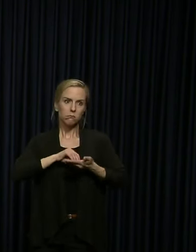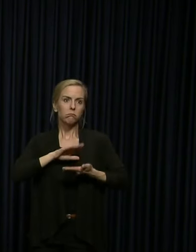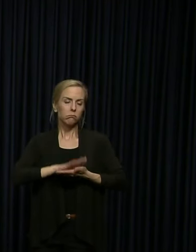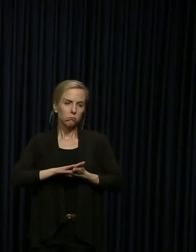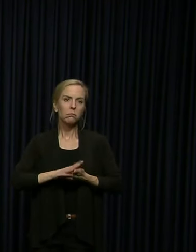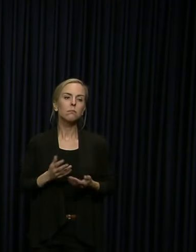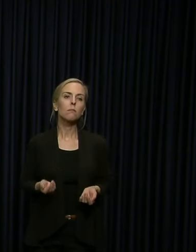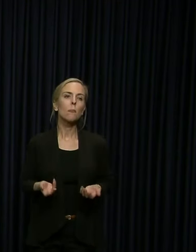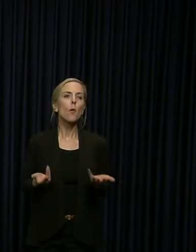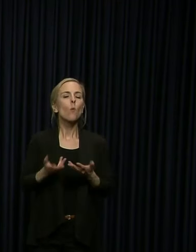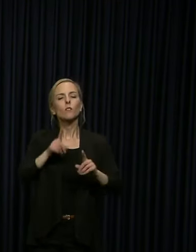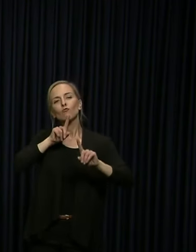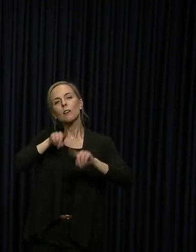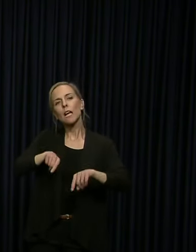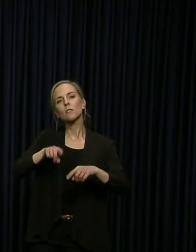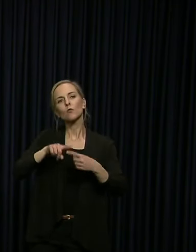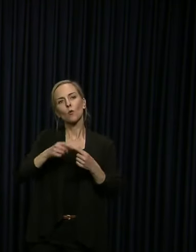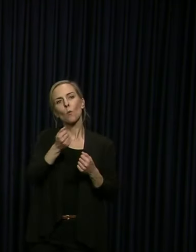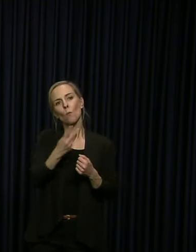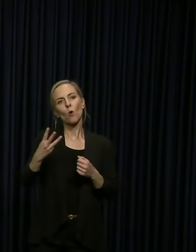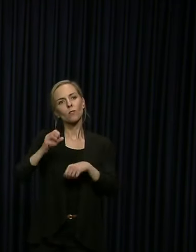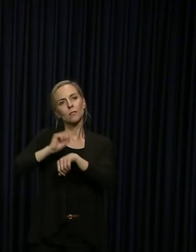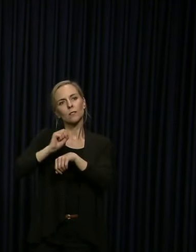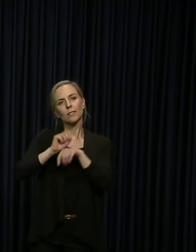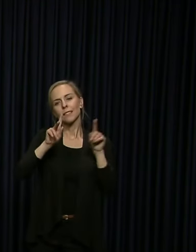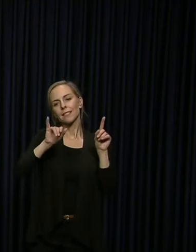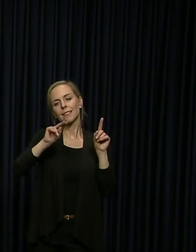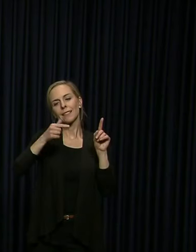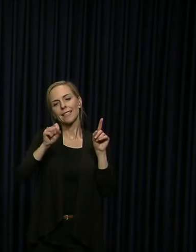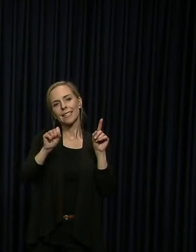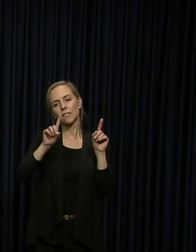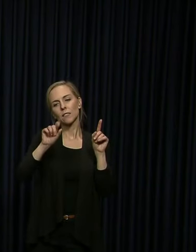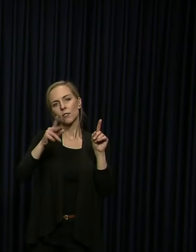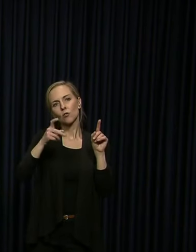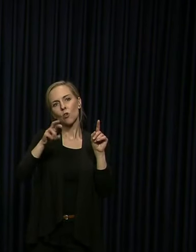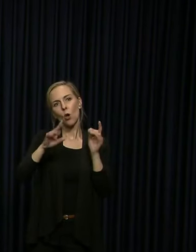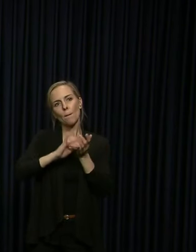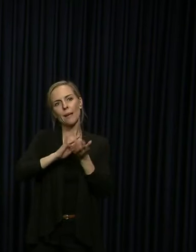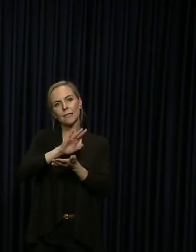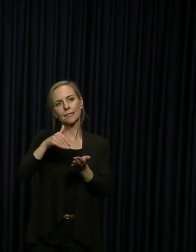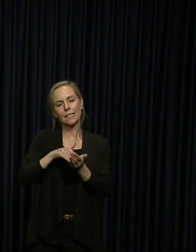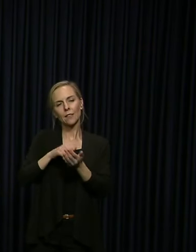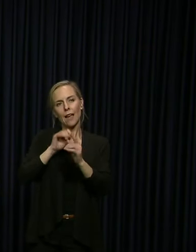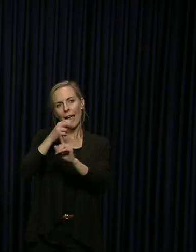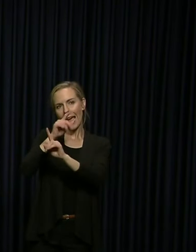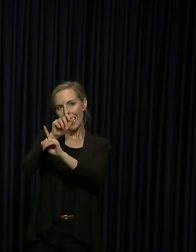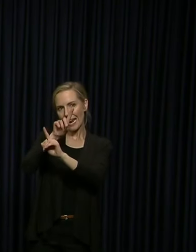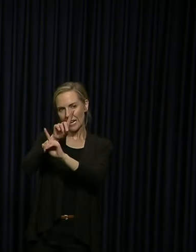I THINK WE HAVE CAMPAIGN IN OWENSBORO HAS HAS BEEN NORTHWEST PAST THAT IS TRYING TO WORK ON A